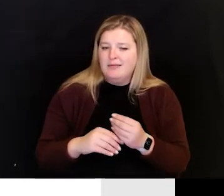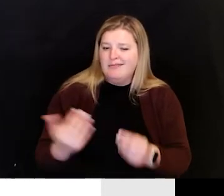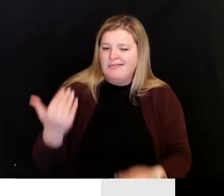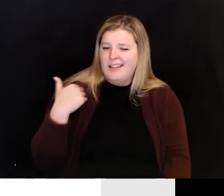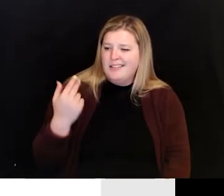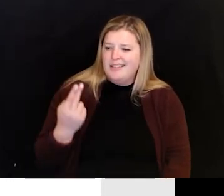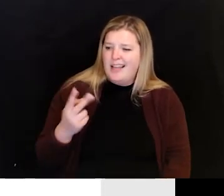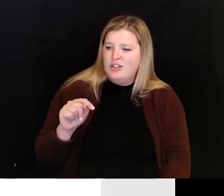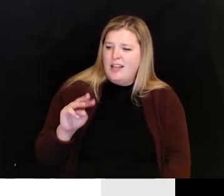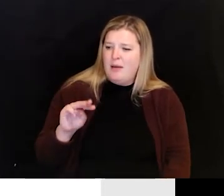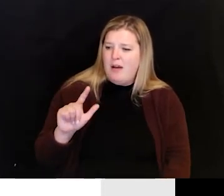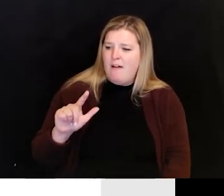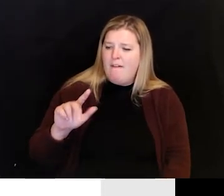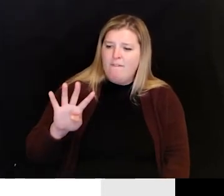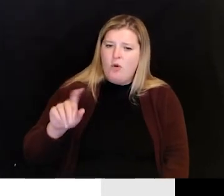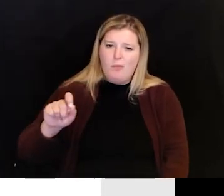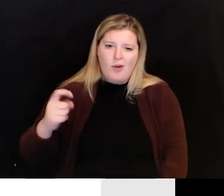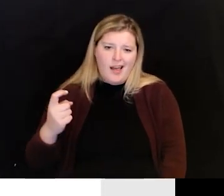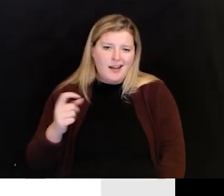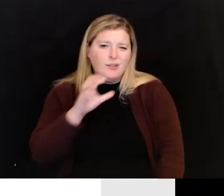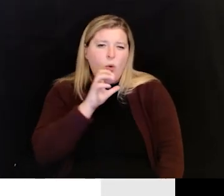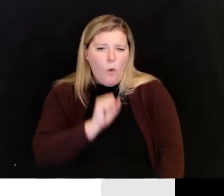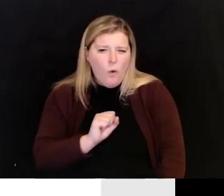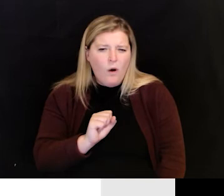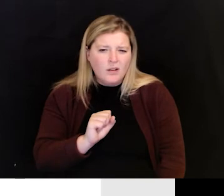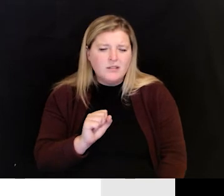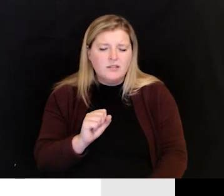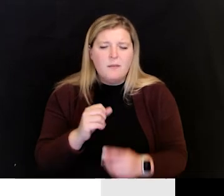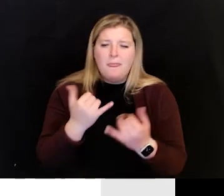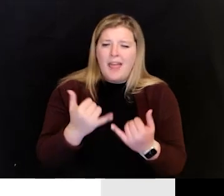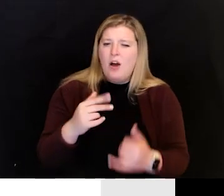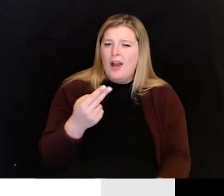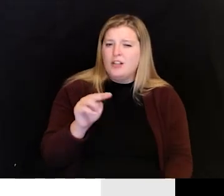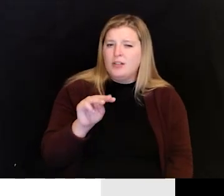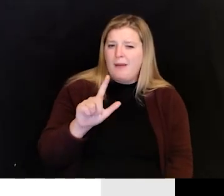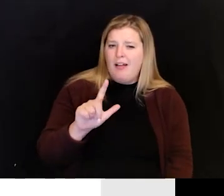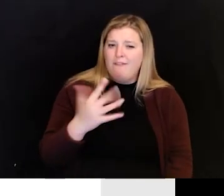that can really make life a lot simpler